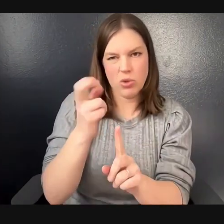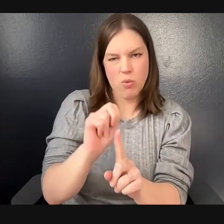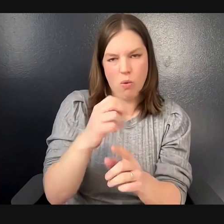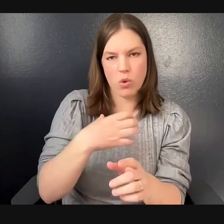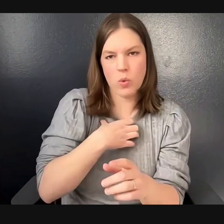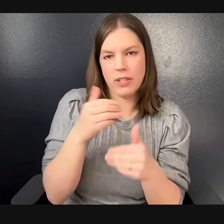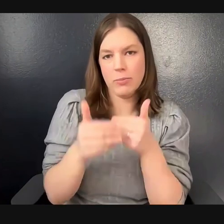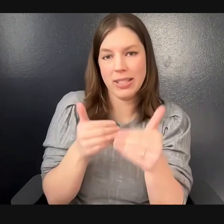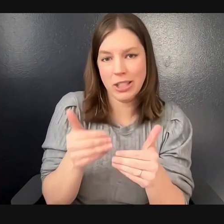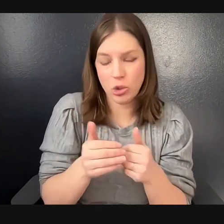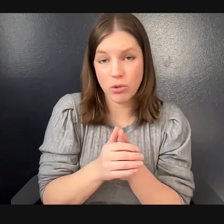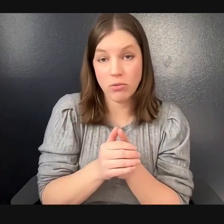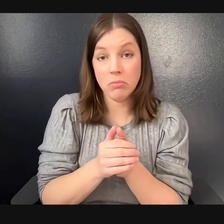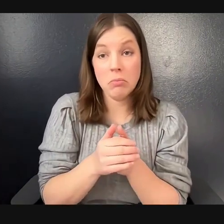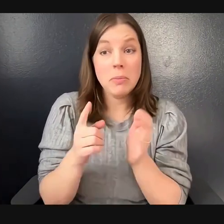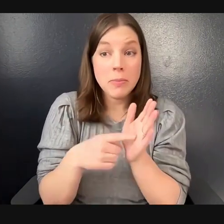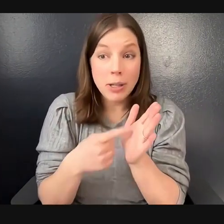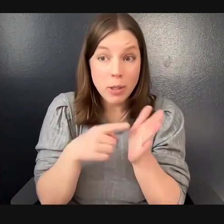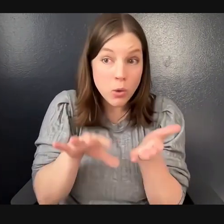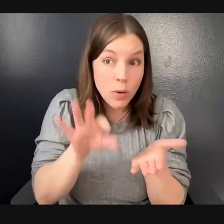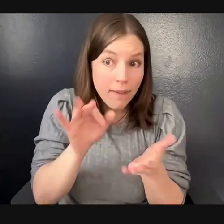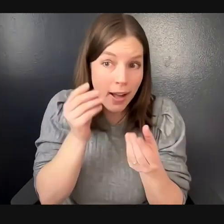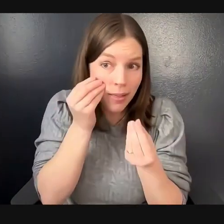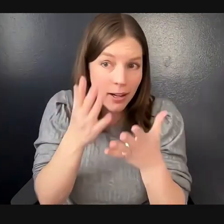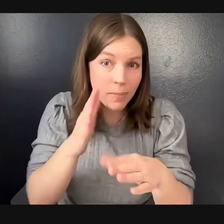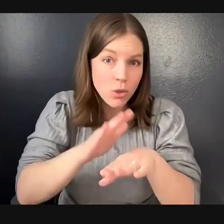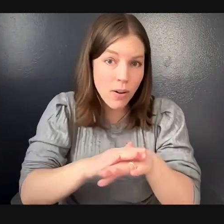can walk through an internal grievance process.